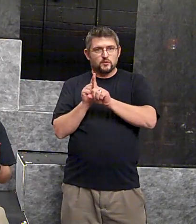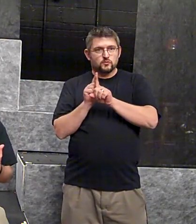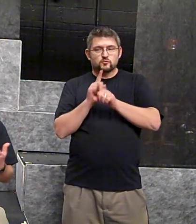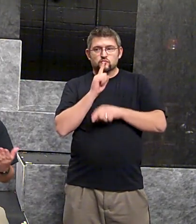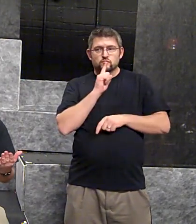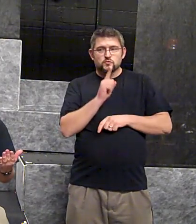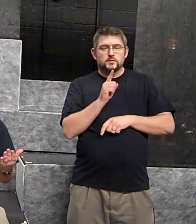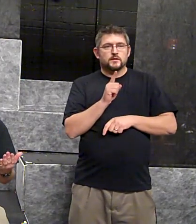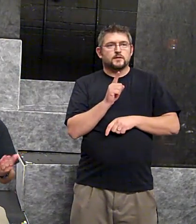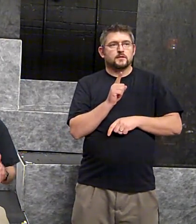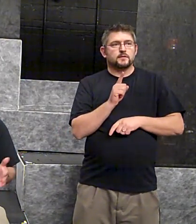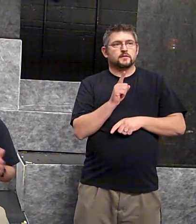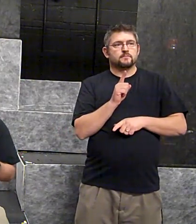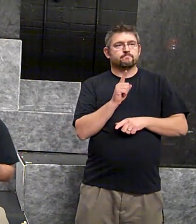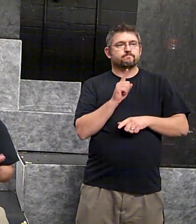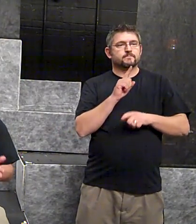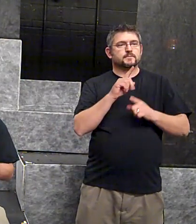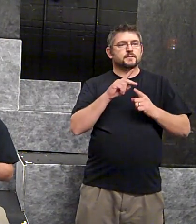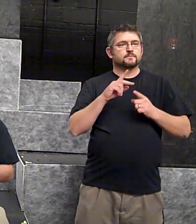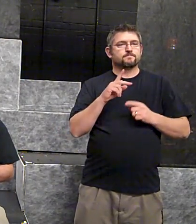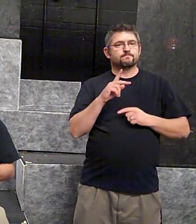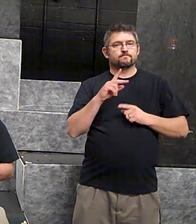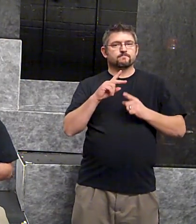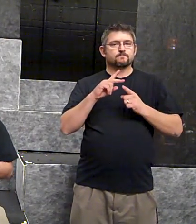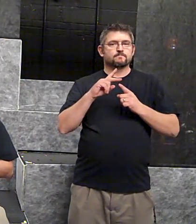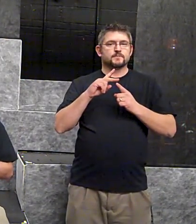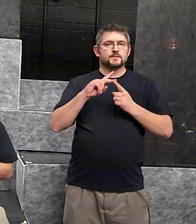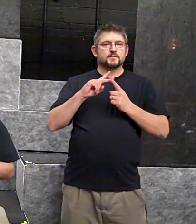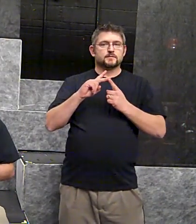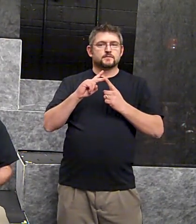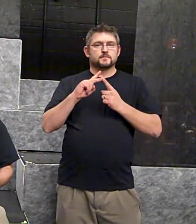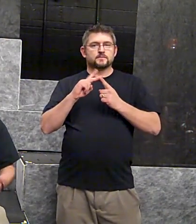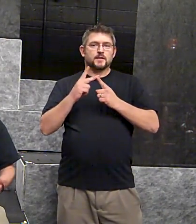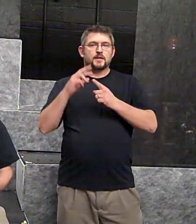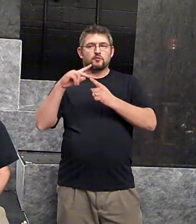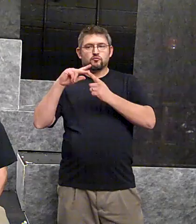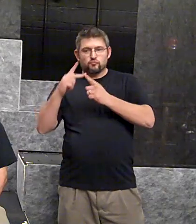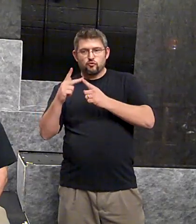it's a second and third level of blocking for me as a director